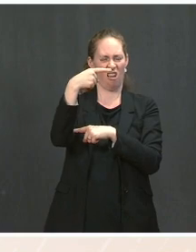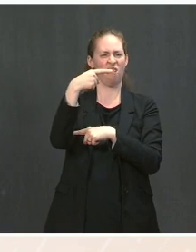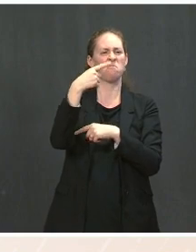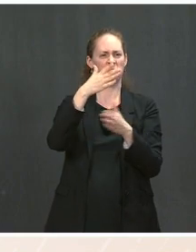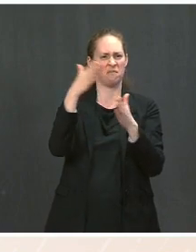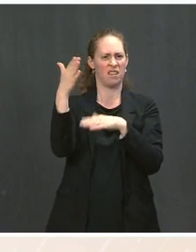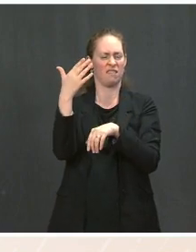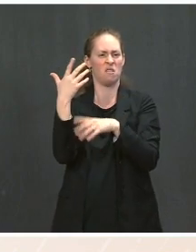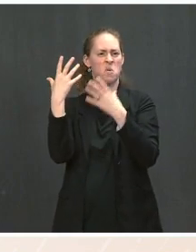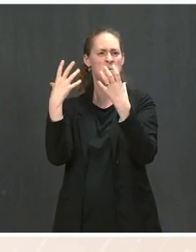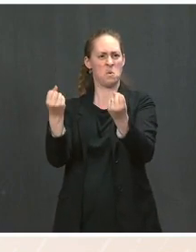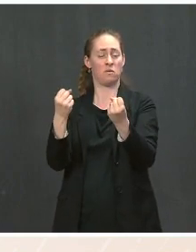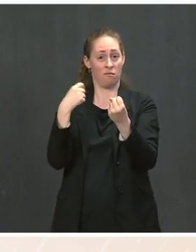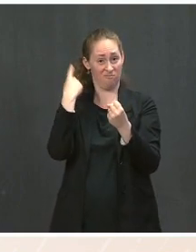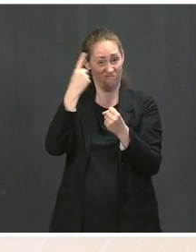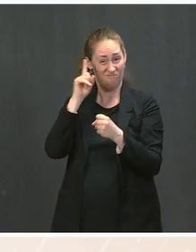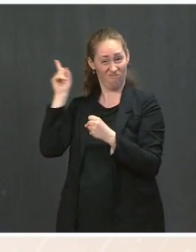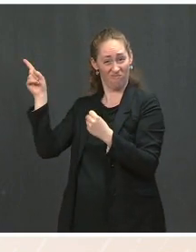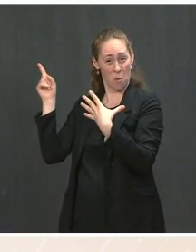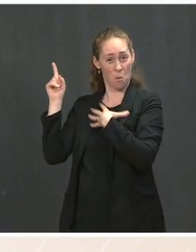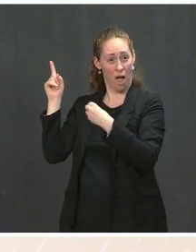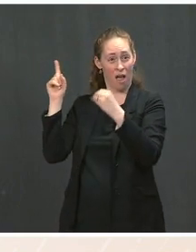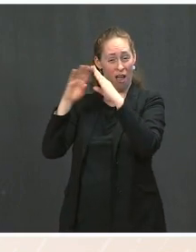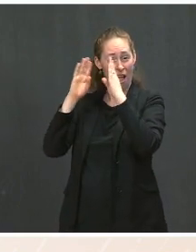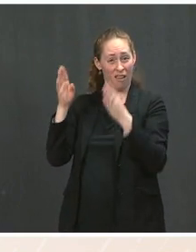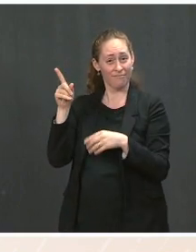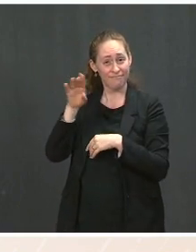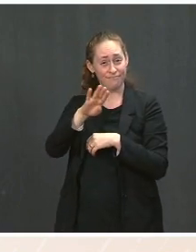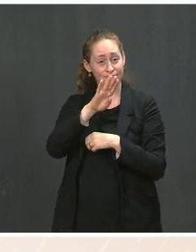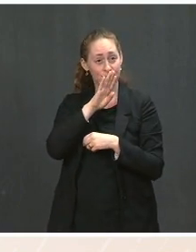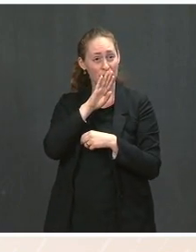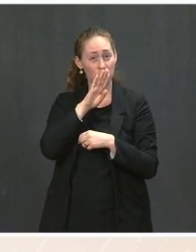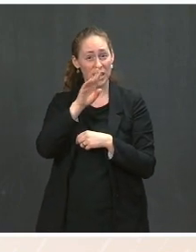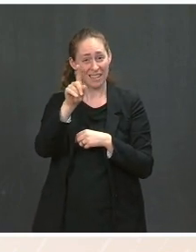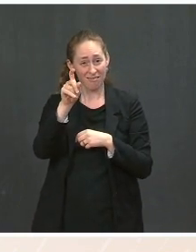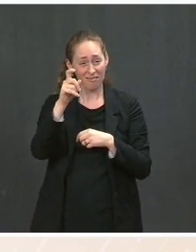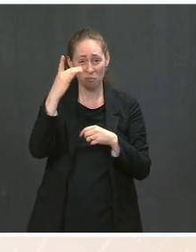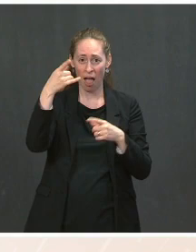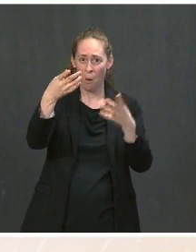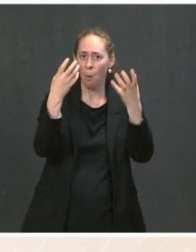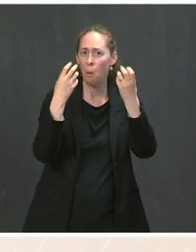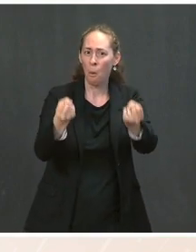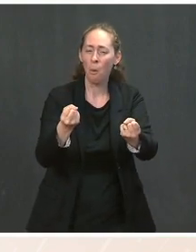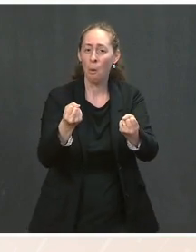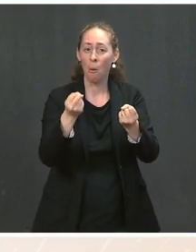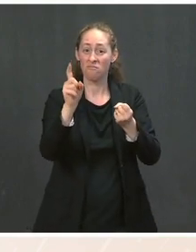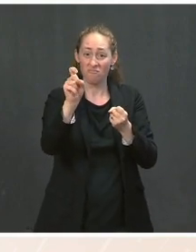that that decision is, kind of, on hold right now, and that it's going to take 10 more days